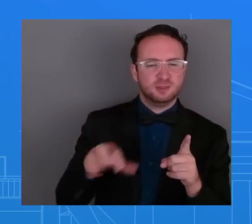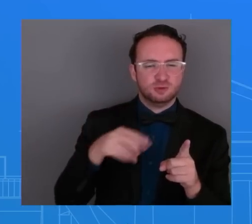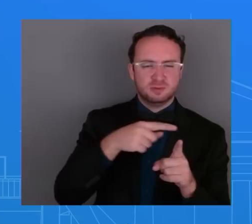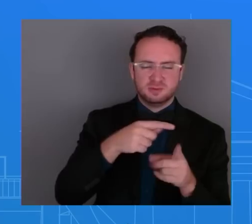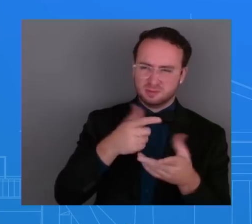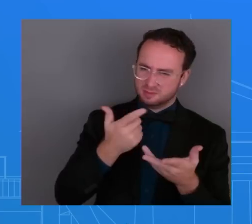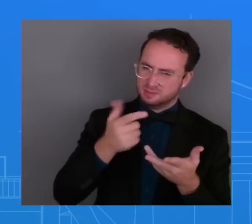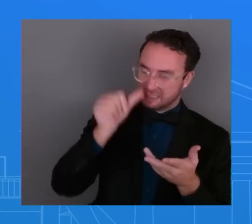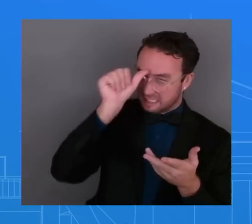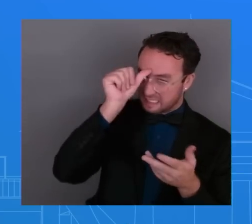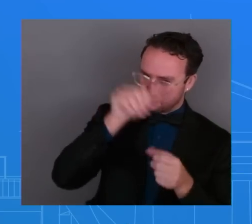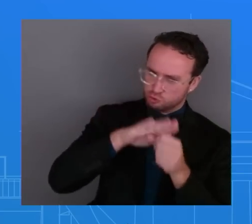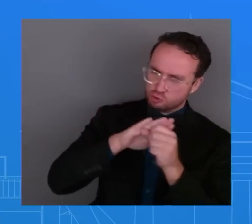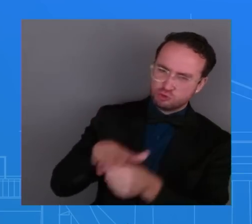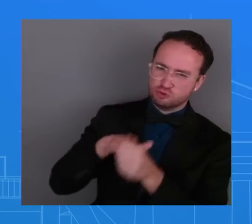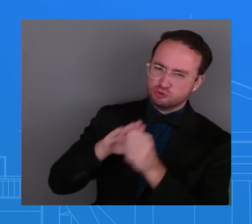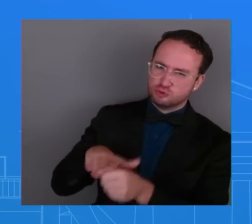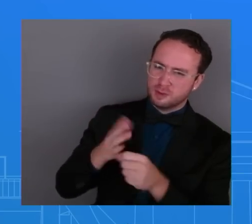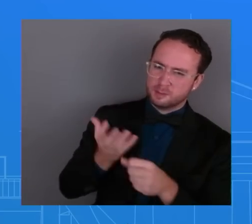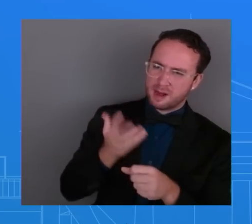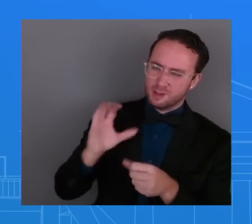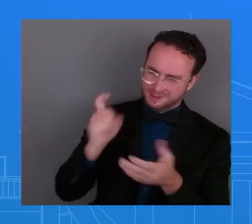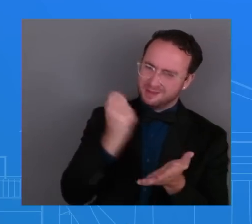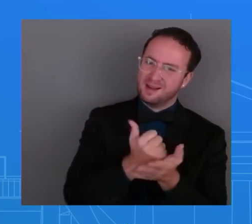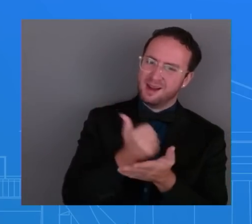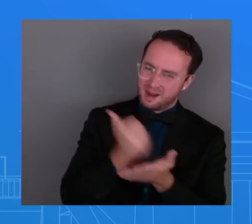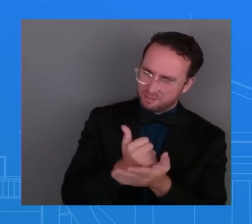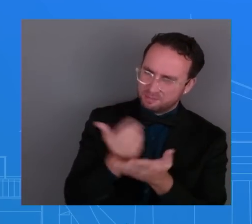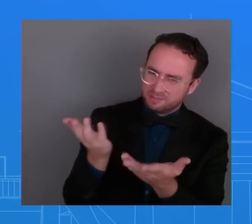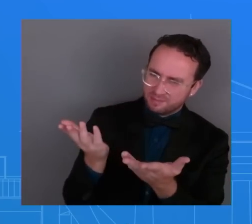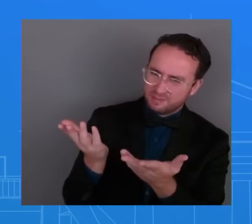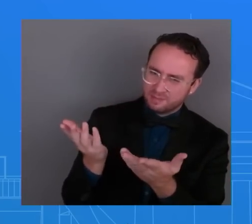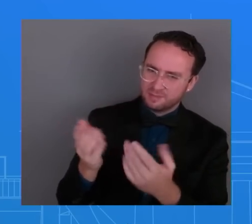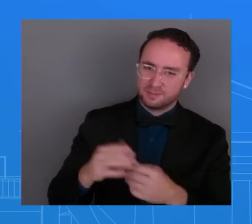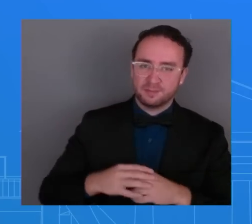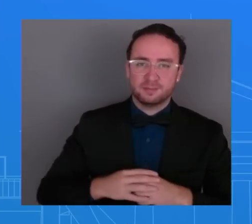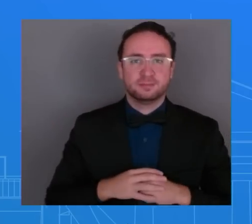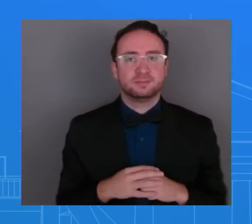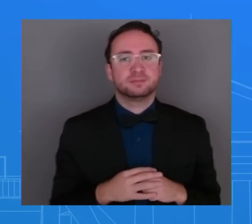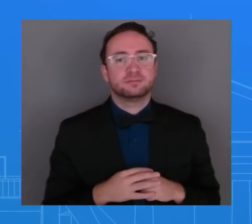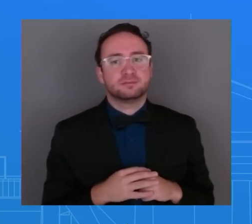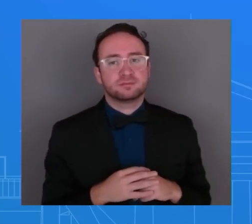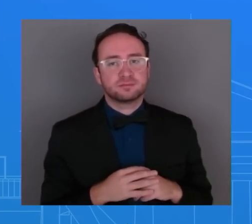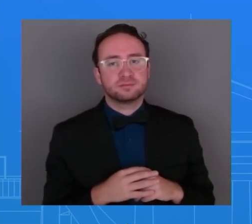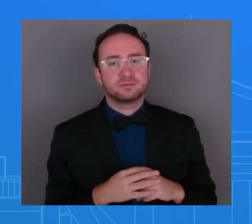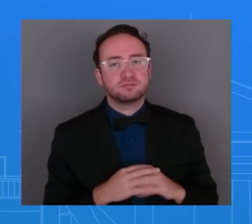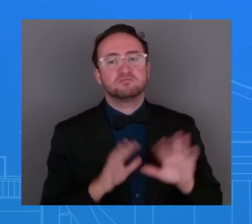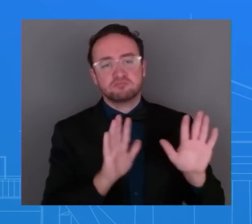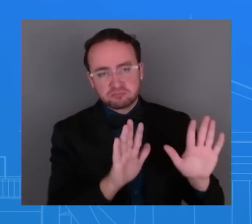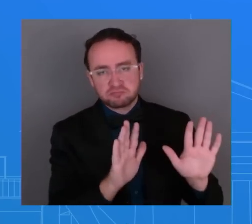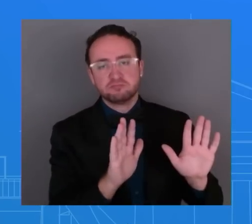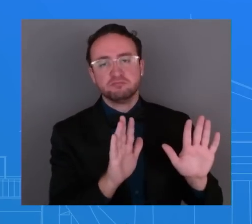Ms. Jean-Pierre: So, look, we're going to continue, certainly, to monitor the situation. I -- I don't have anything else to -- to add --